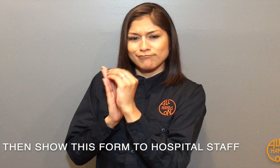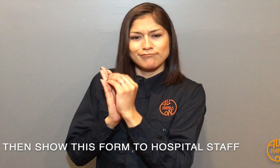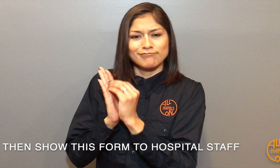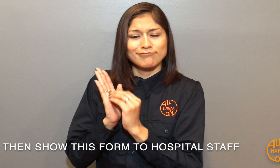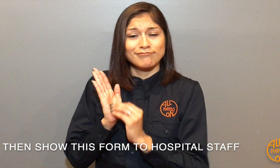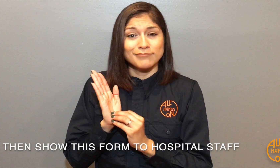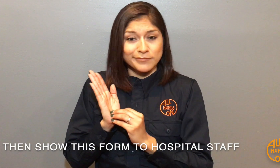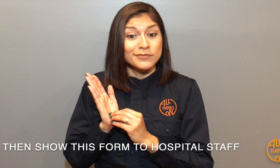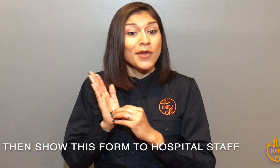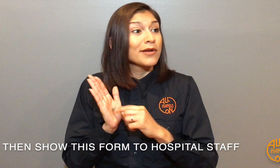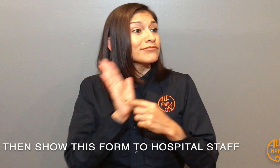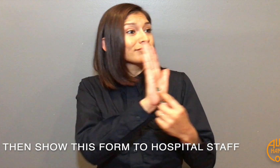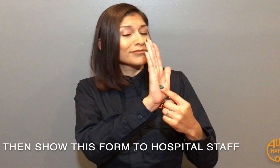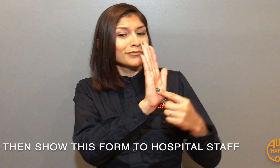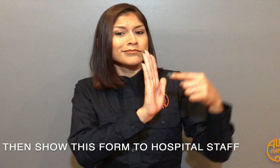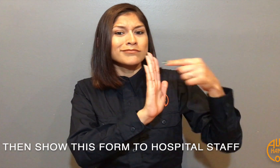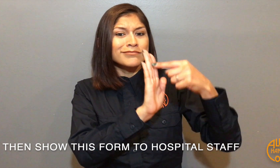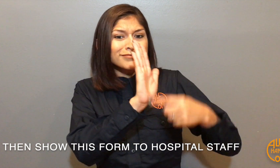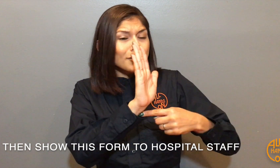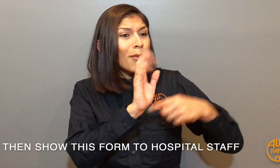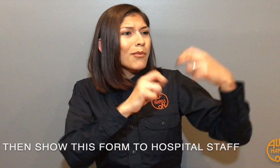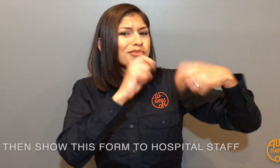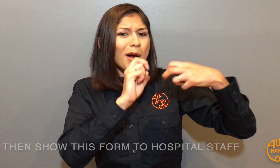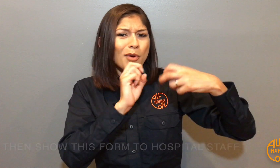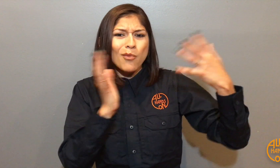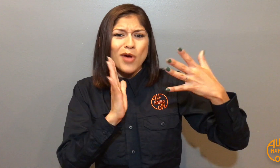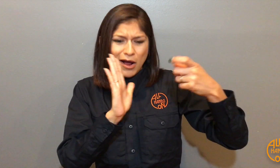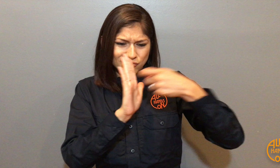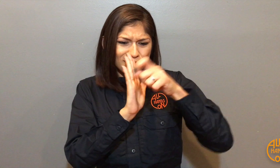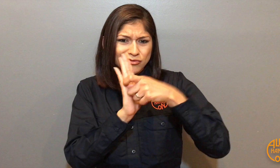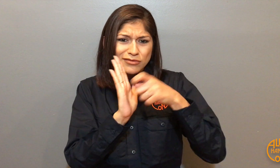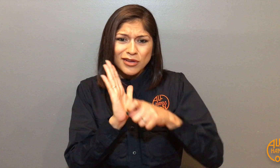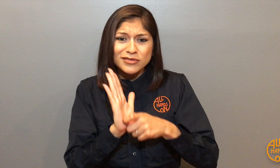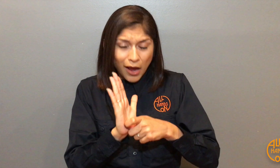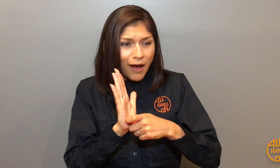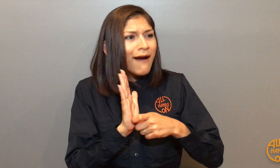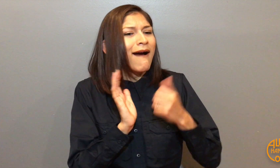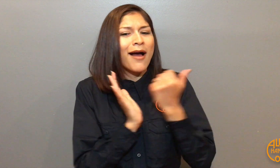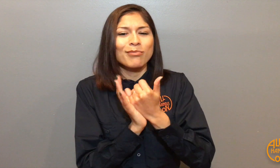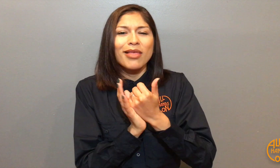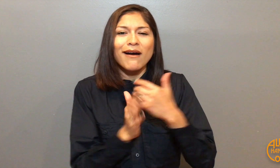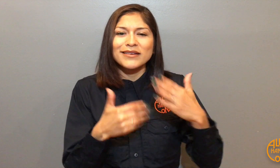have this form ready to go so that the emergency room can already see what your